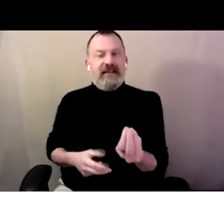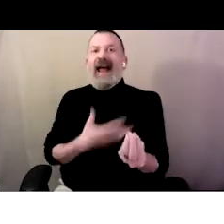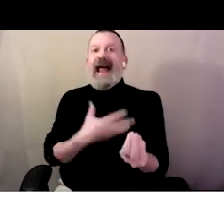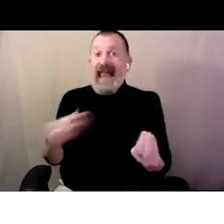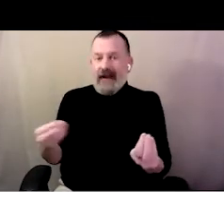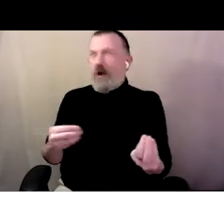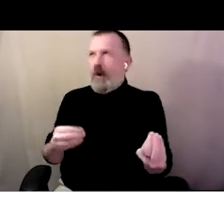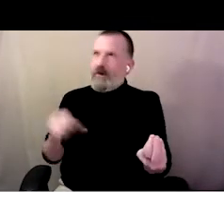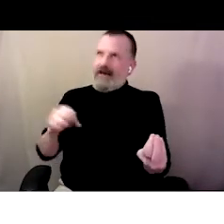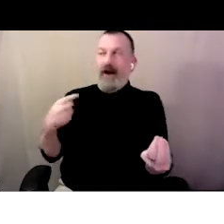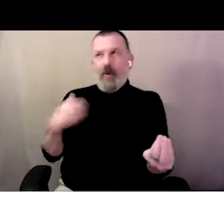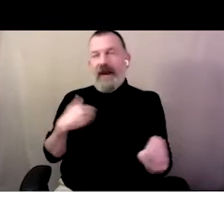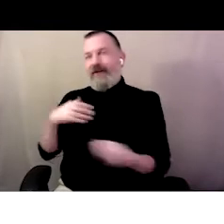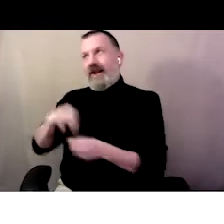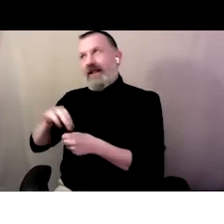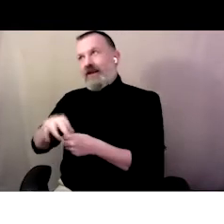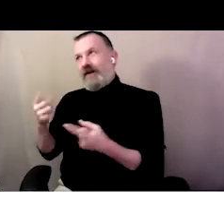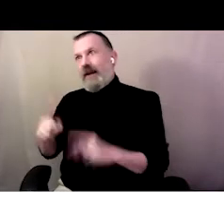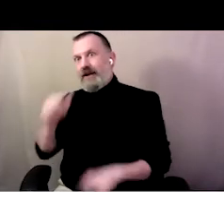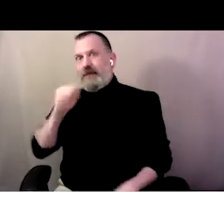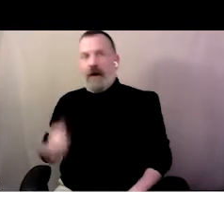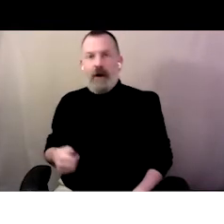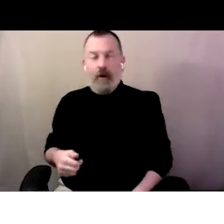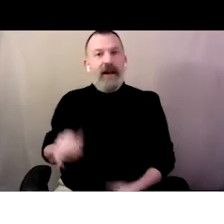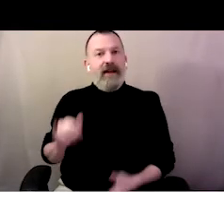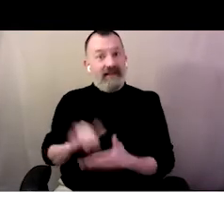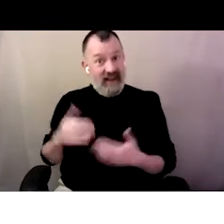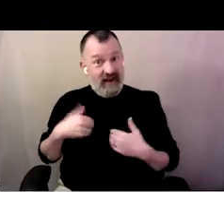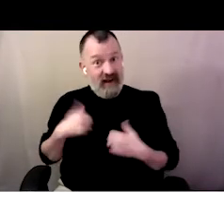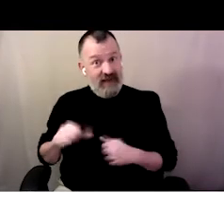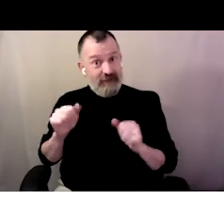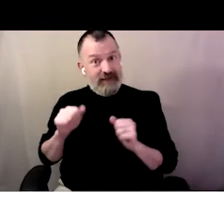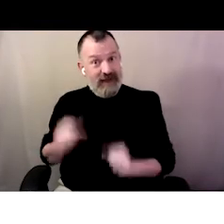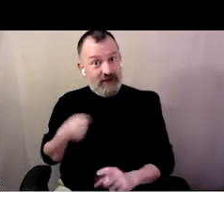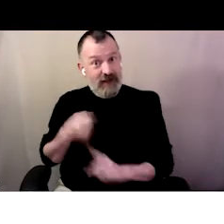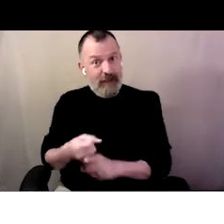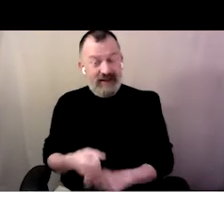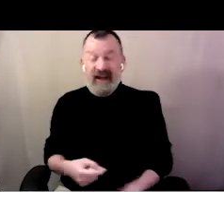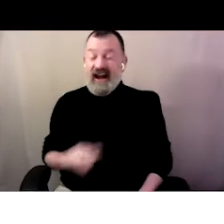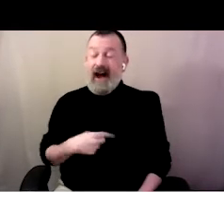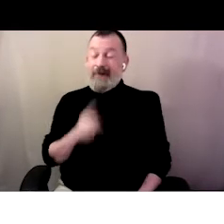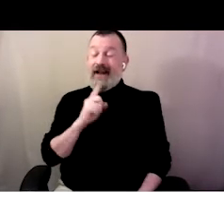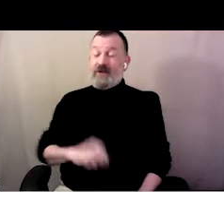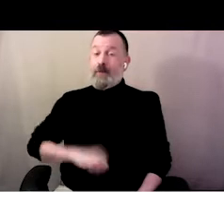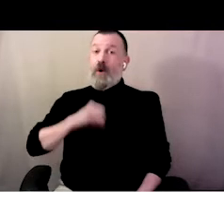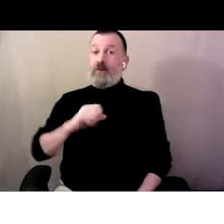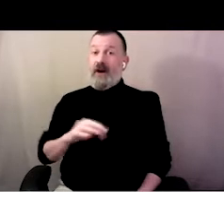we've got an election tomorrow. Does that have any potential impact in that and I'm, I'm actually proud of the cyber security community because